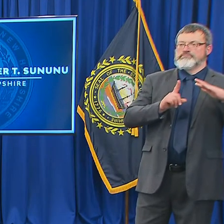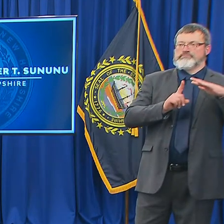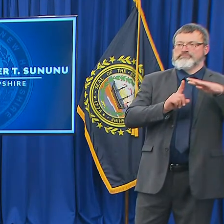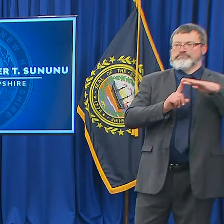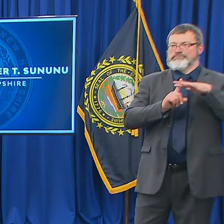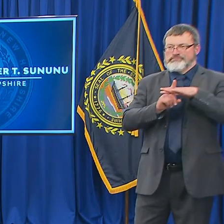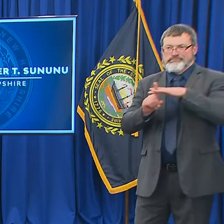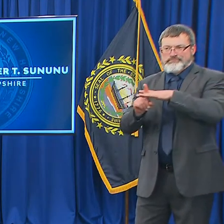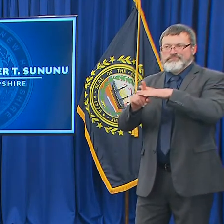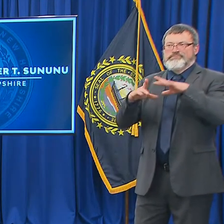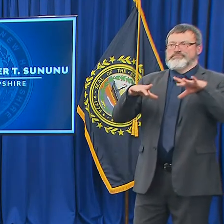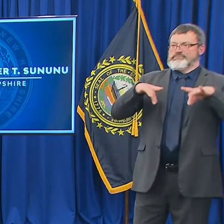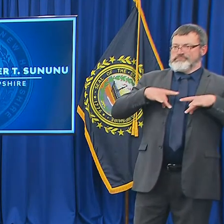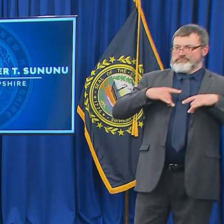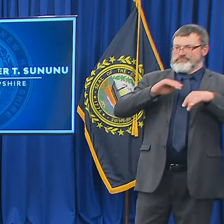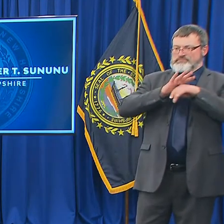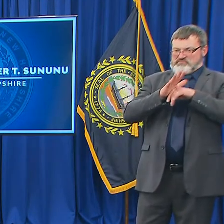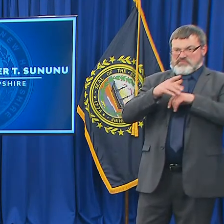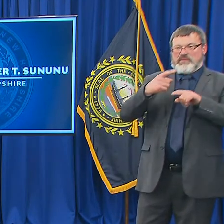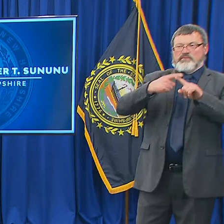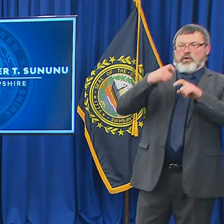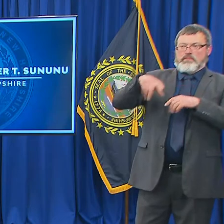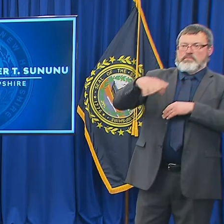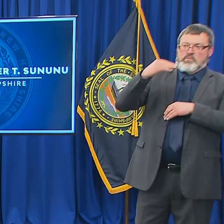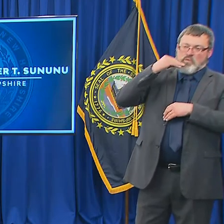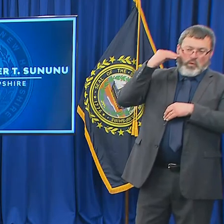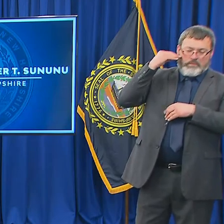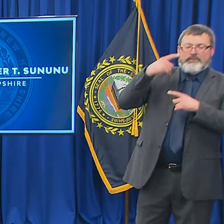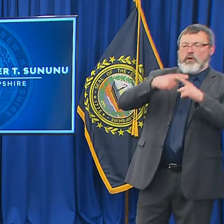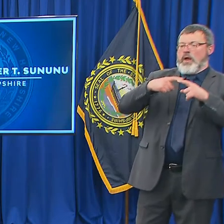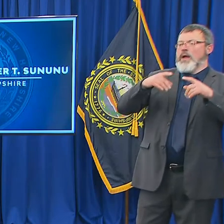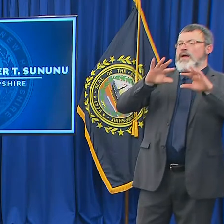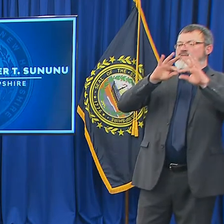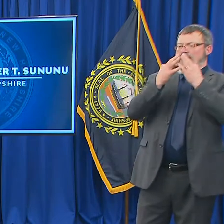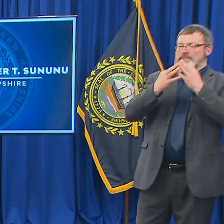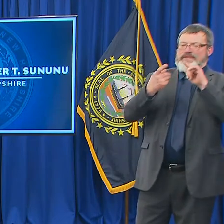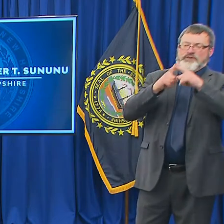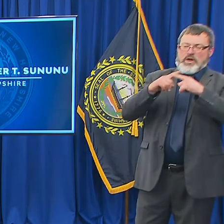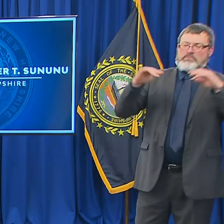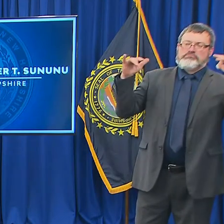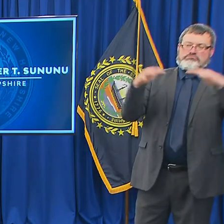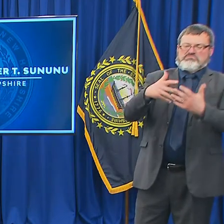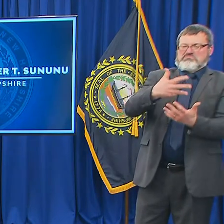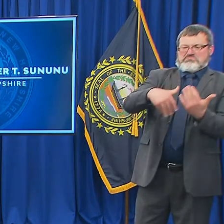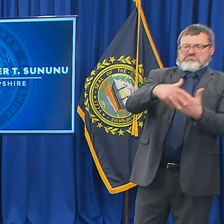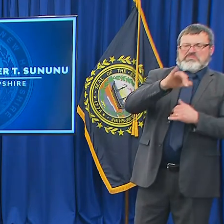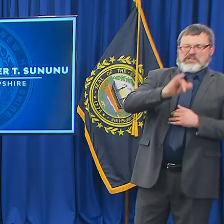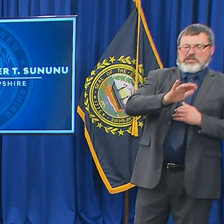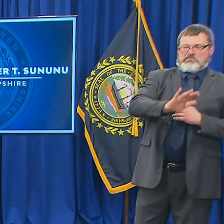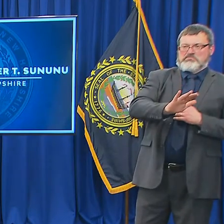So I think that'll be the biggest driver in terms unintentionally pushing congregate settings within